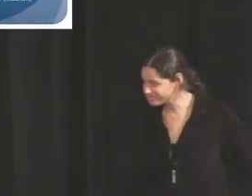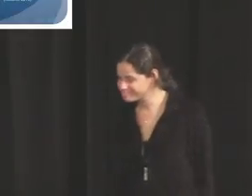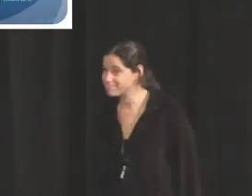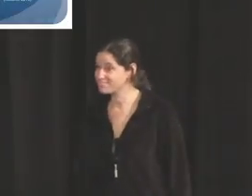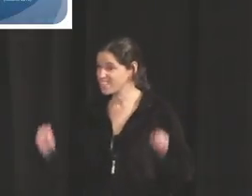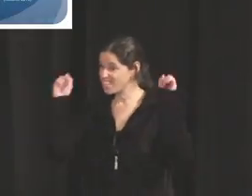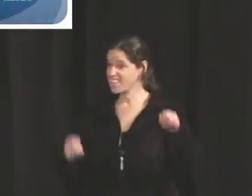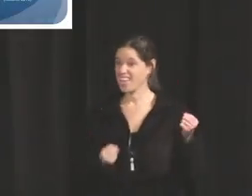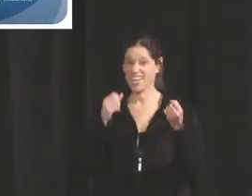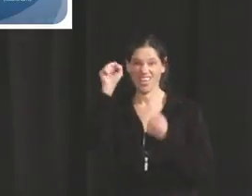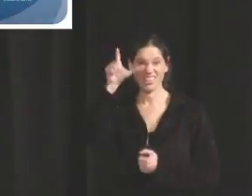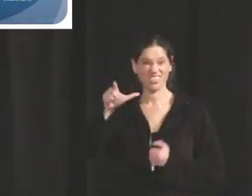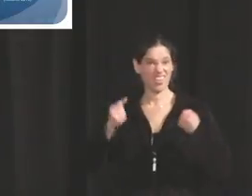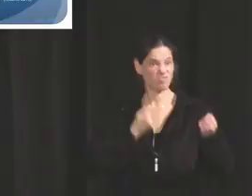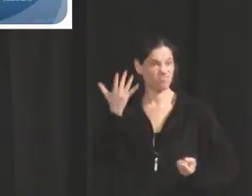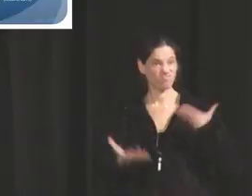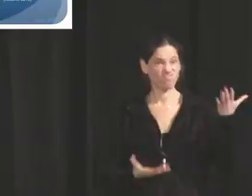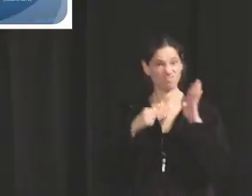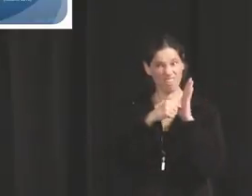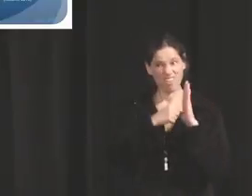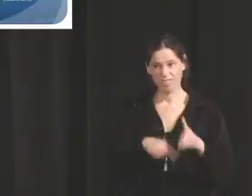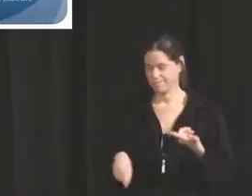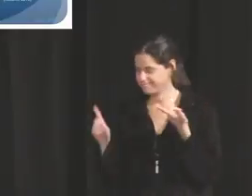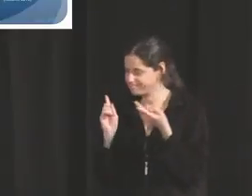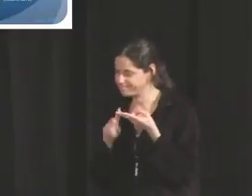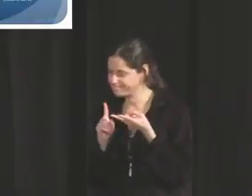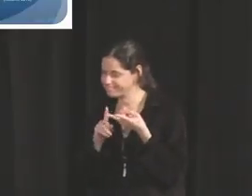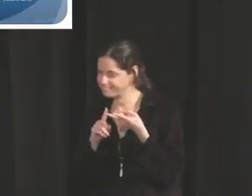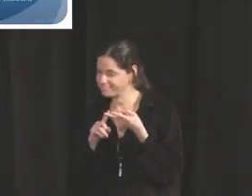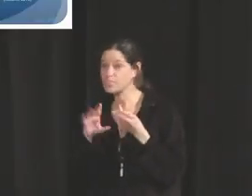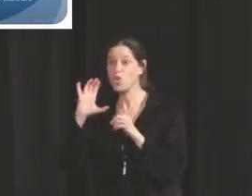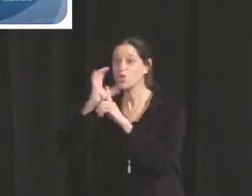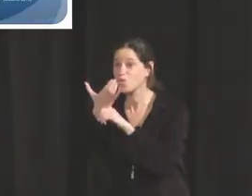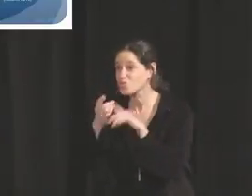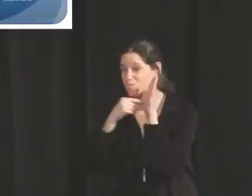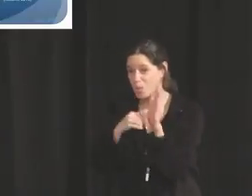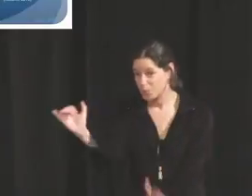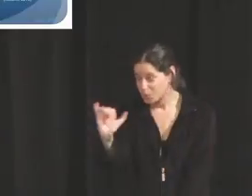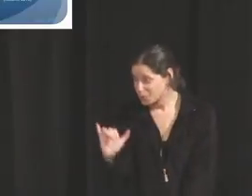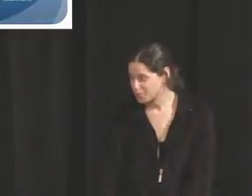you need to have deaf role models. They are the fluent native models of ASL. They also are the ones